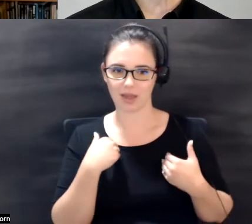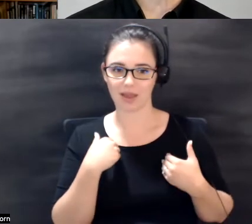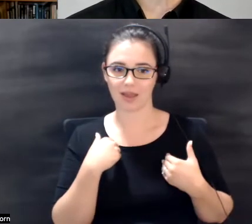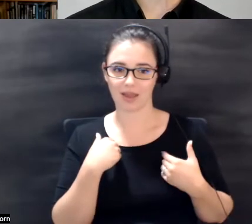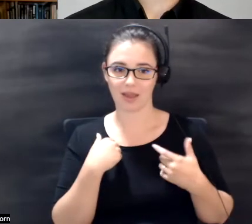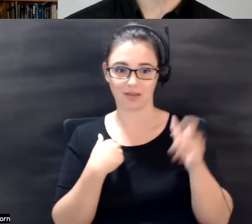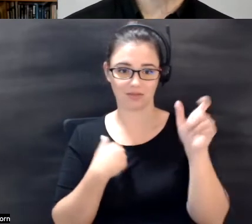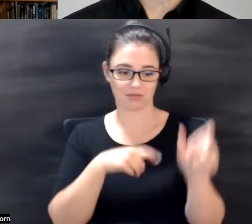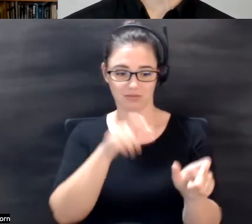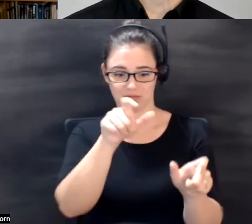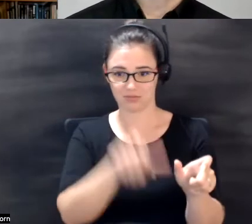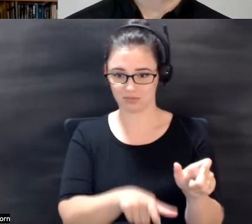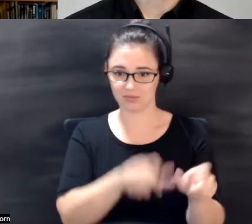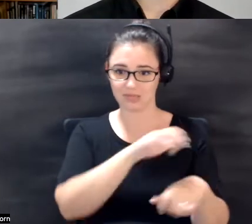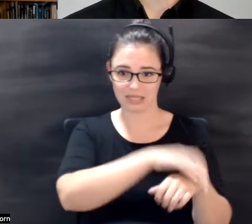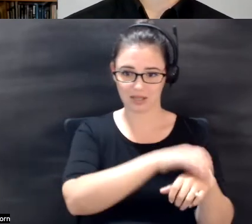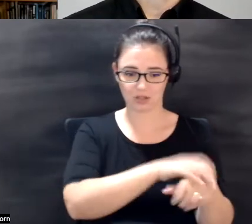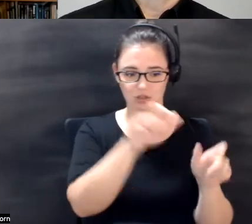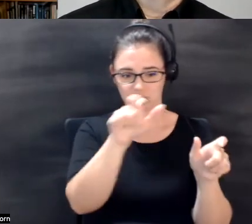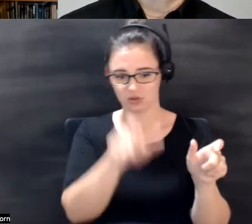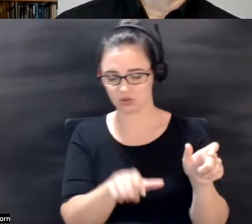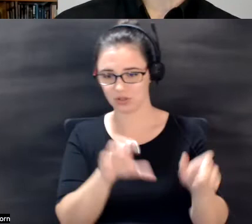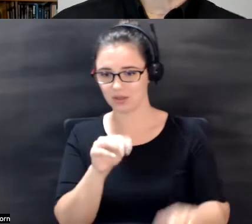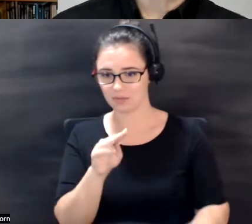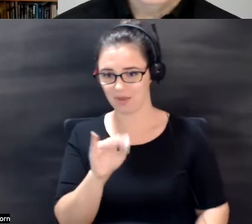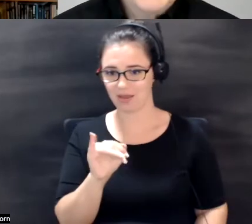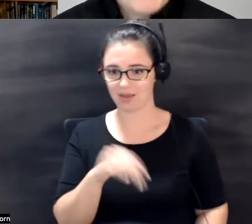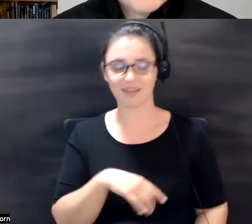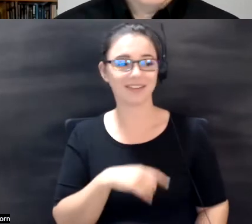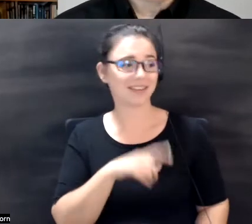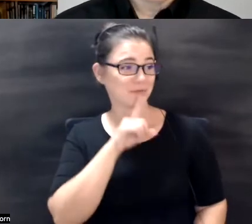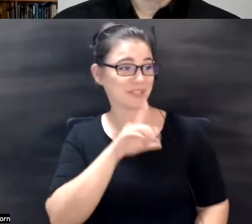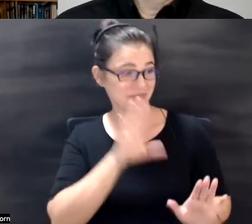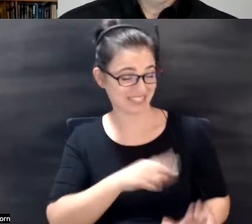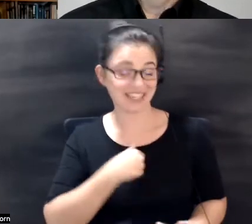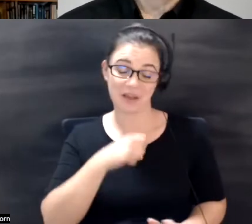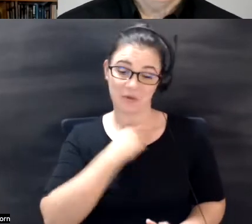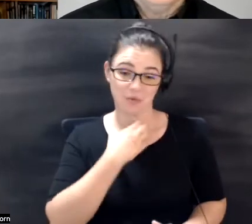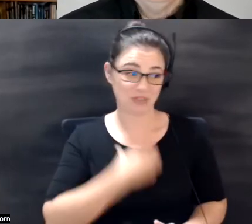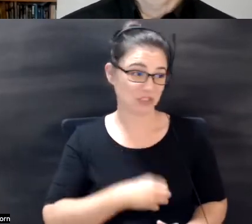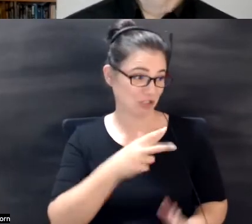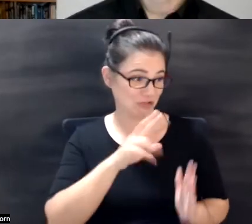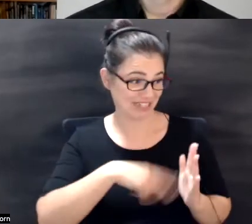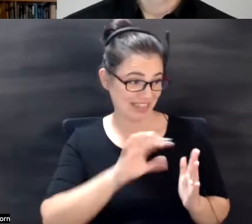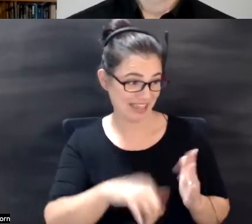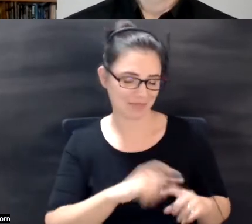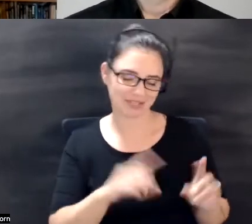English and Khmer. Yeah, that's really cool. I wish I could read Khmer, but of course I can't no.